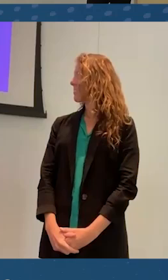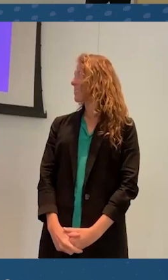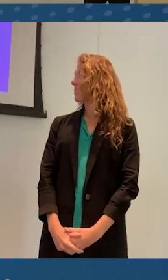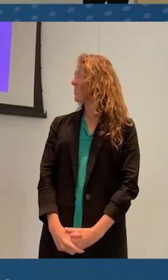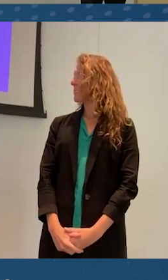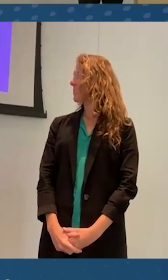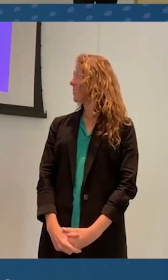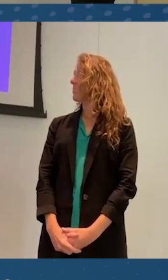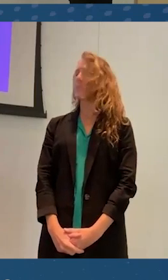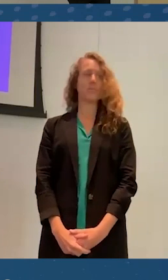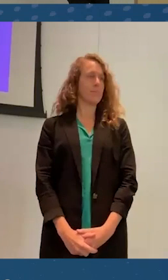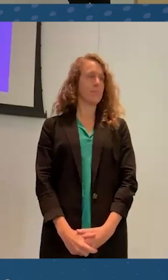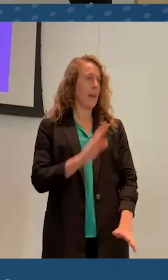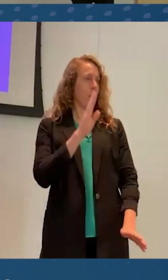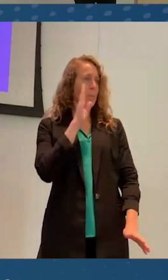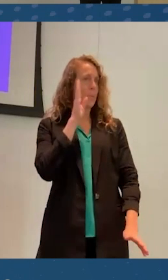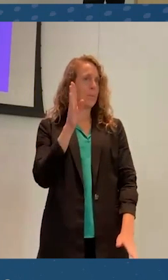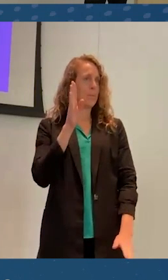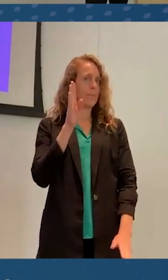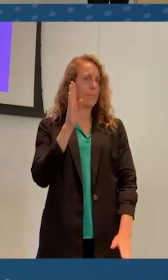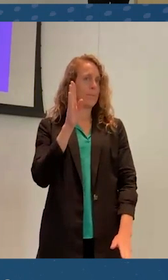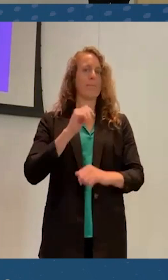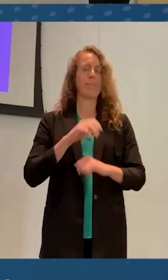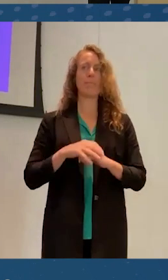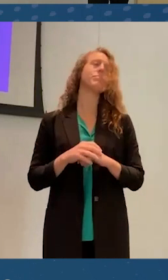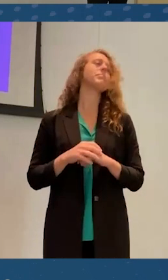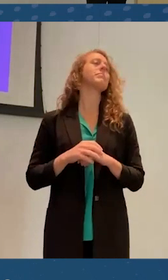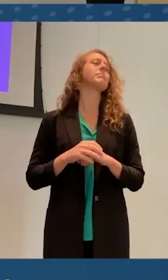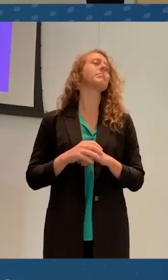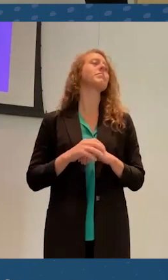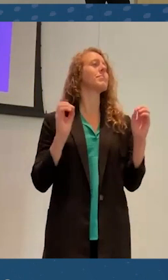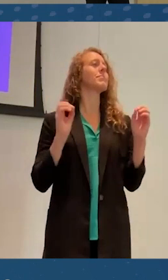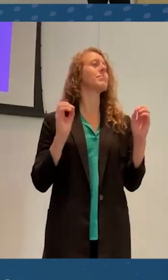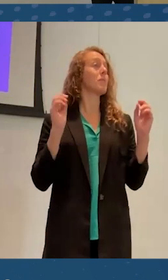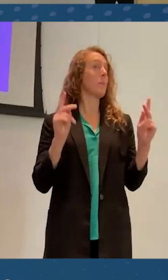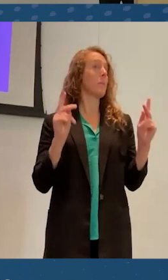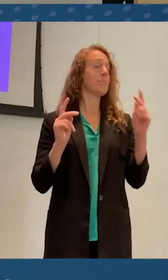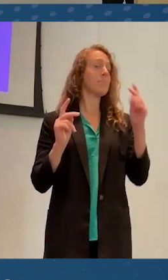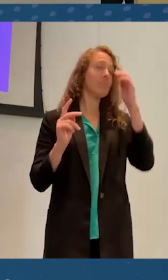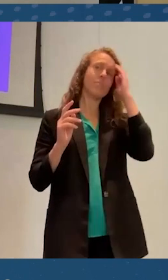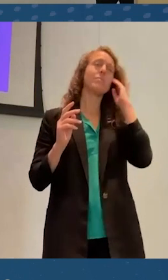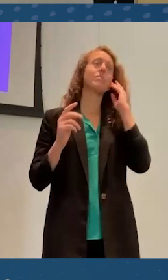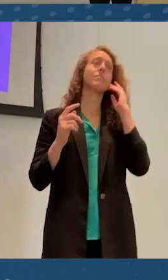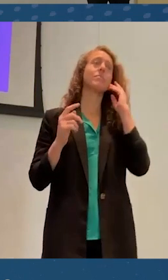Hello, all right. So we got a lot to say.